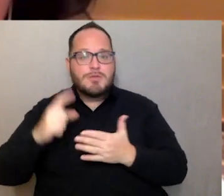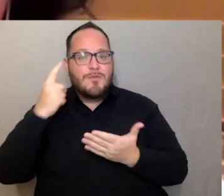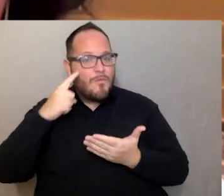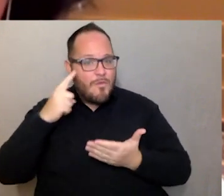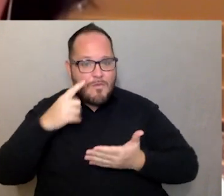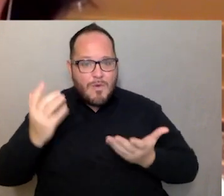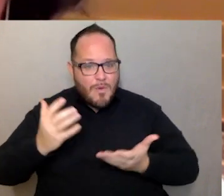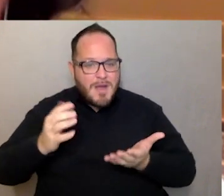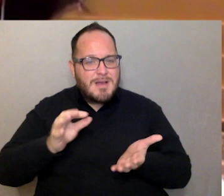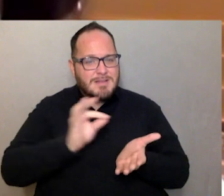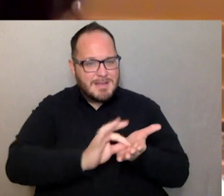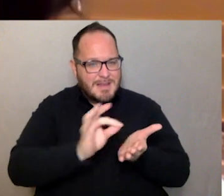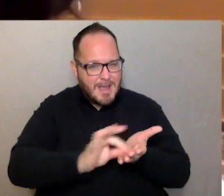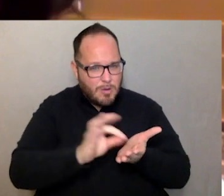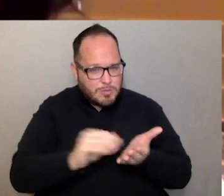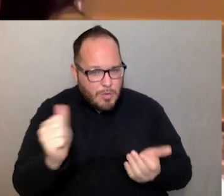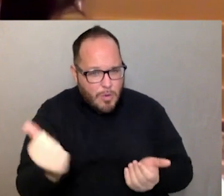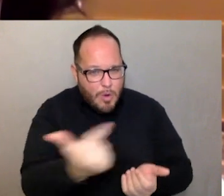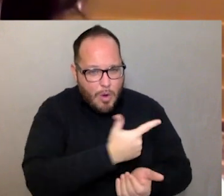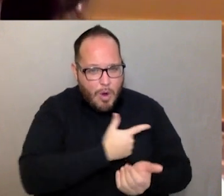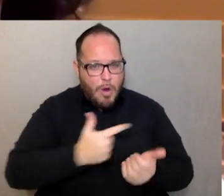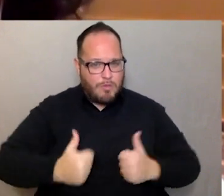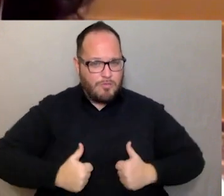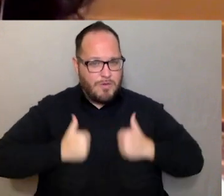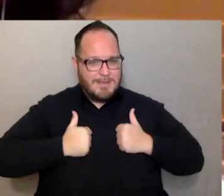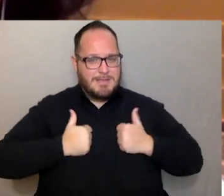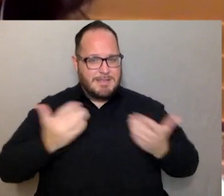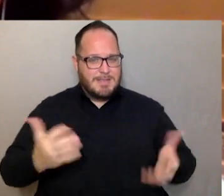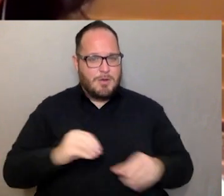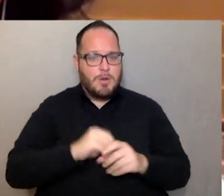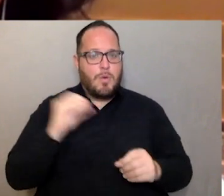COMPLETE COUNT OF ALL OF OUR RESIDENTS IN OREGON AS THE